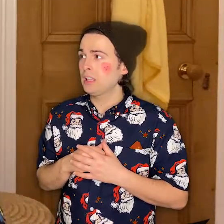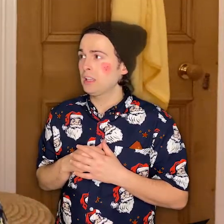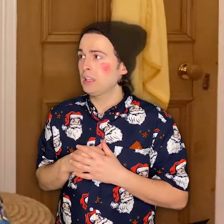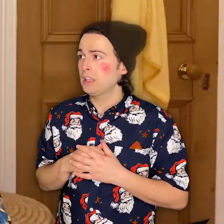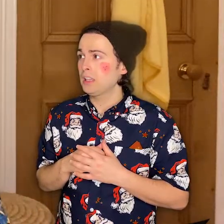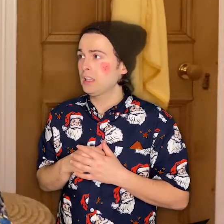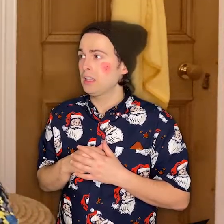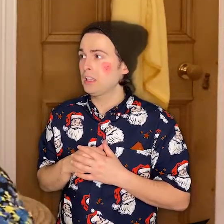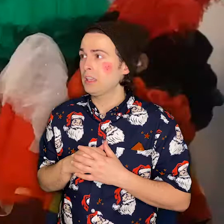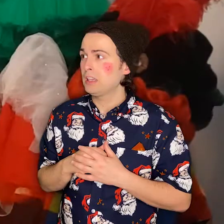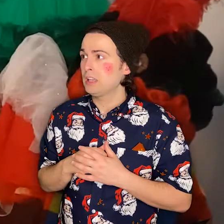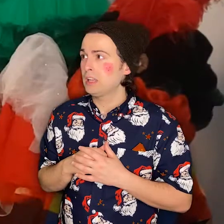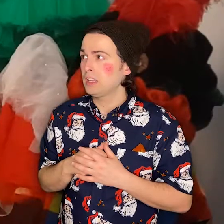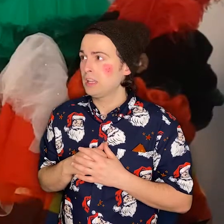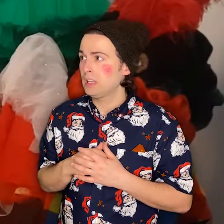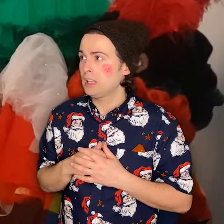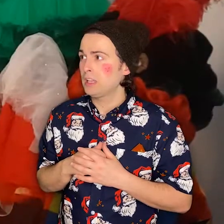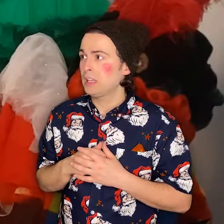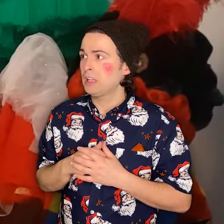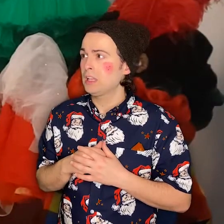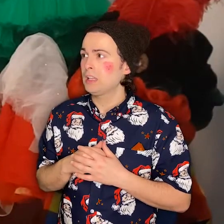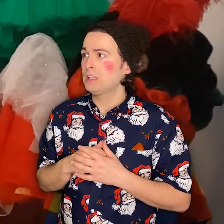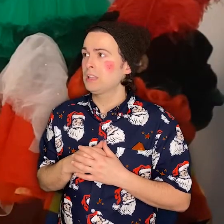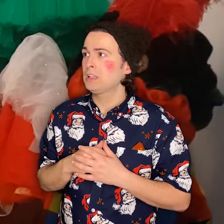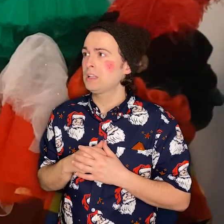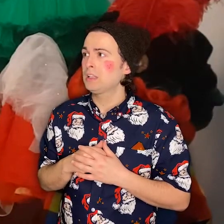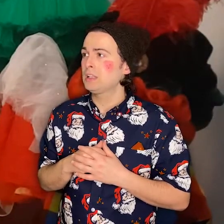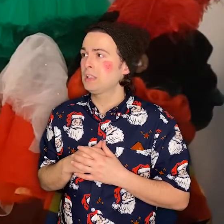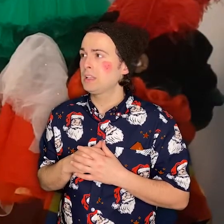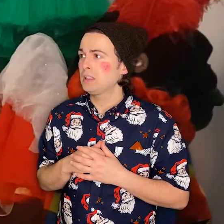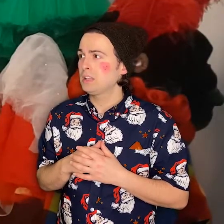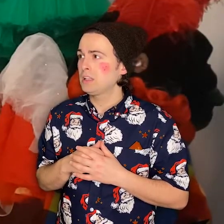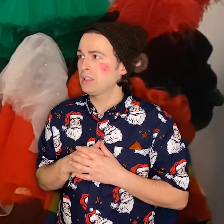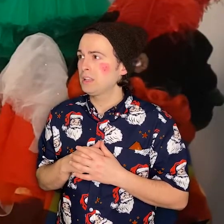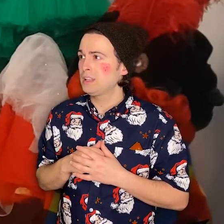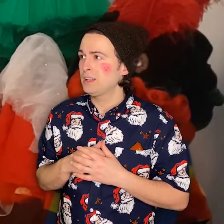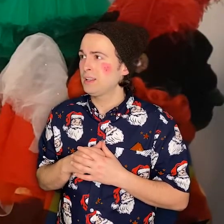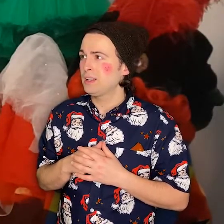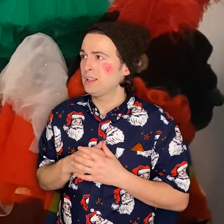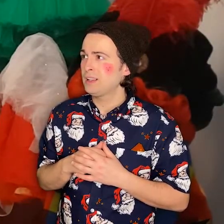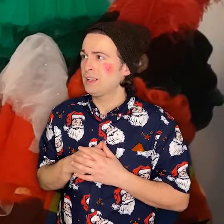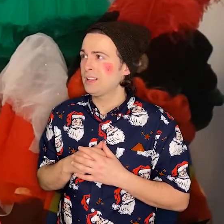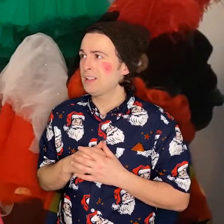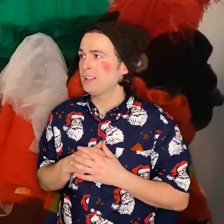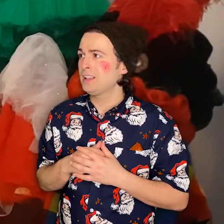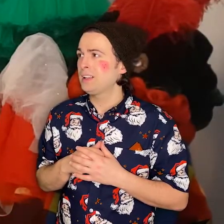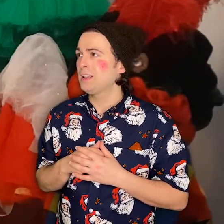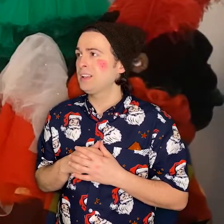now, now. Helen – Na nah, now now, it’s nae apocalypse now now, its apocalypse now.